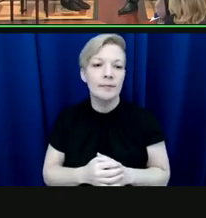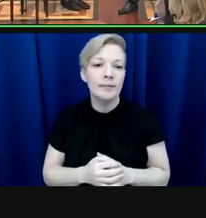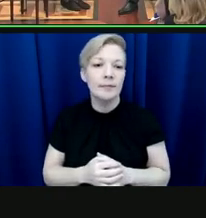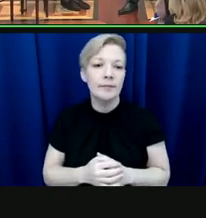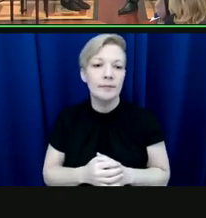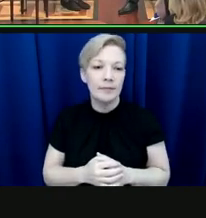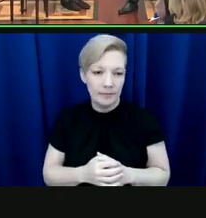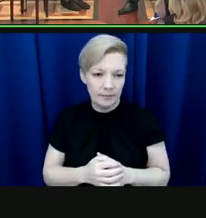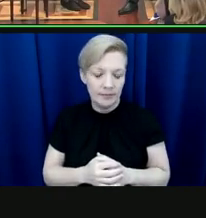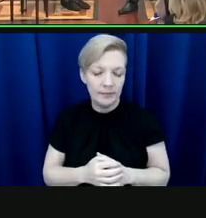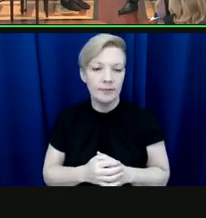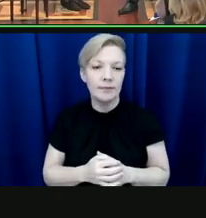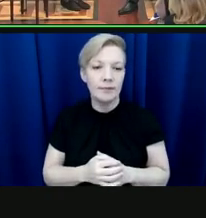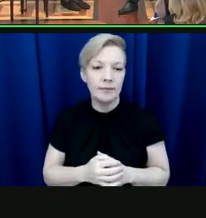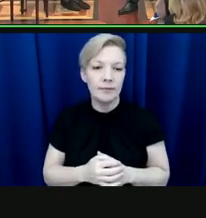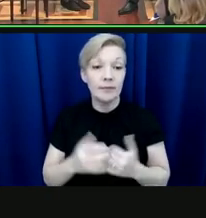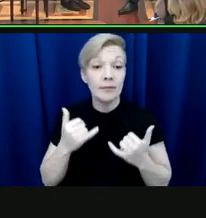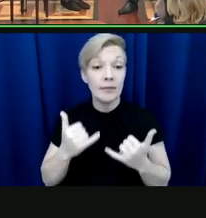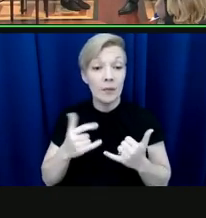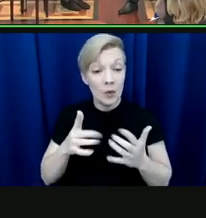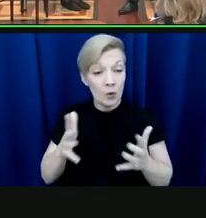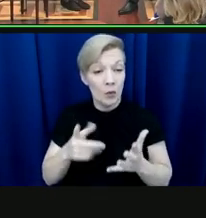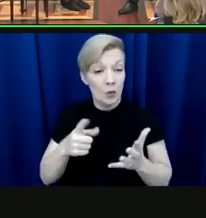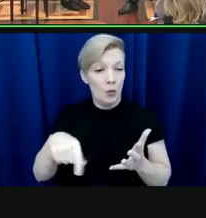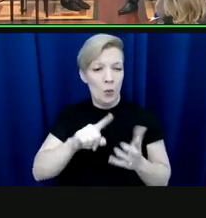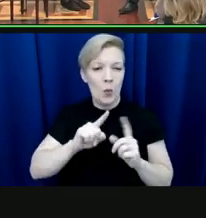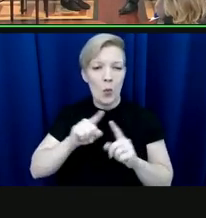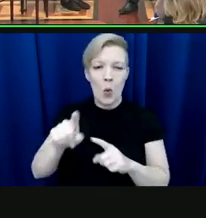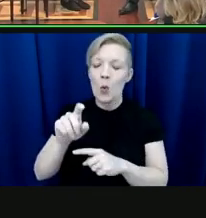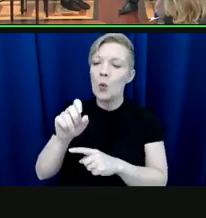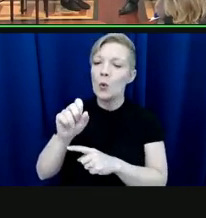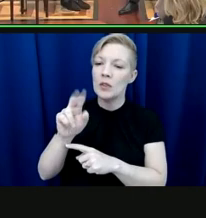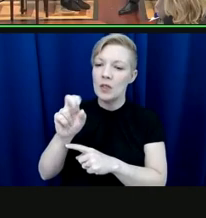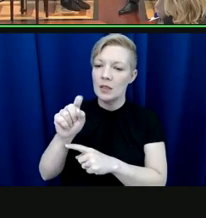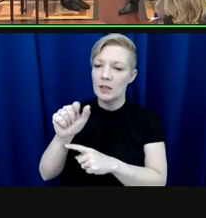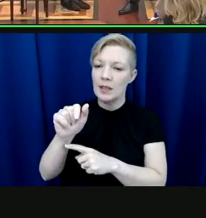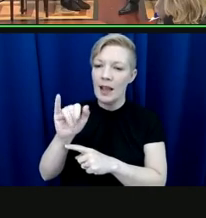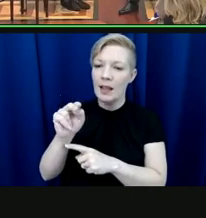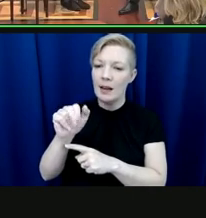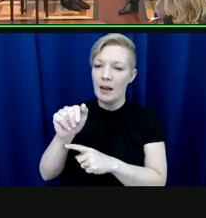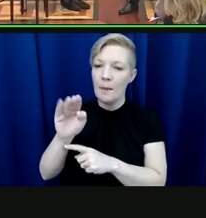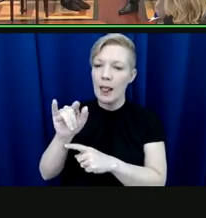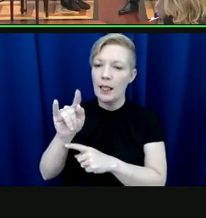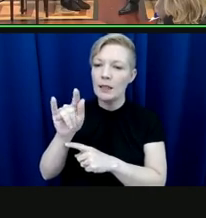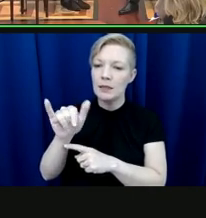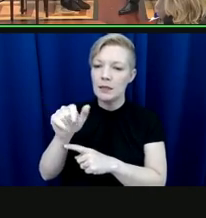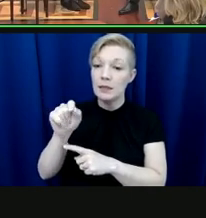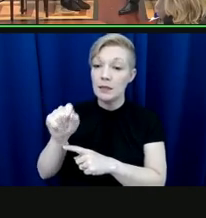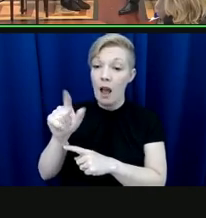Again an encouragement to find out more information that sustainability back of where you can see other federal speakers series